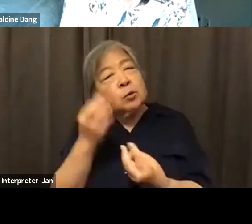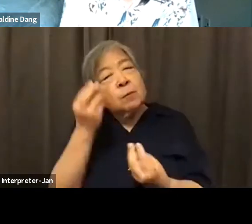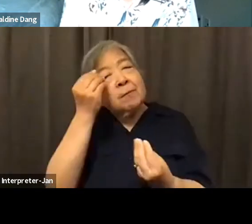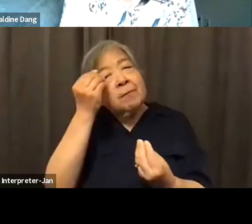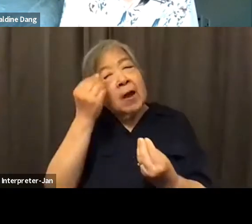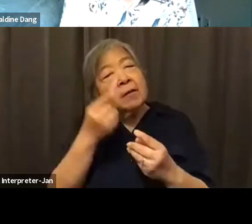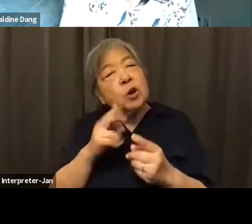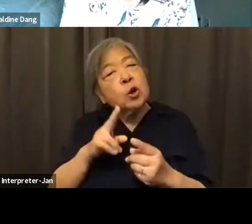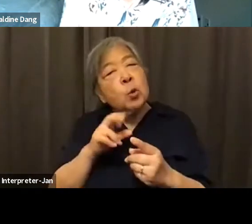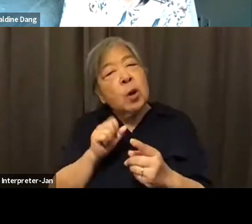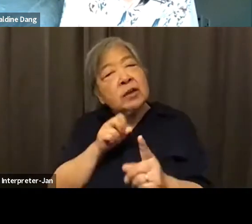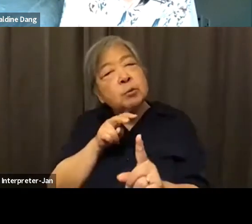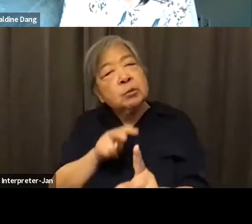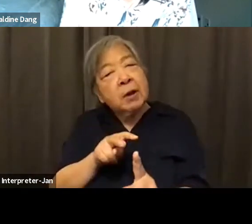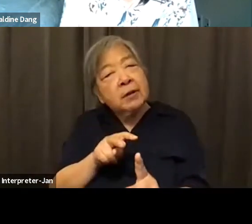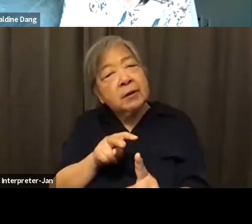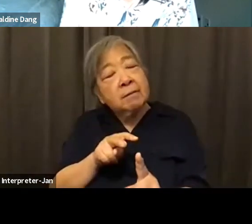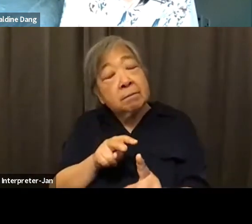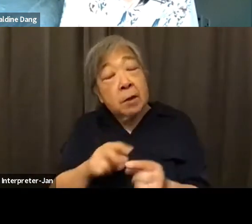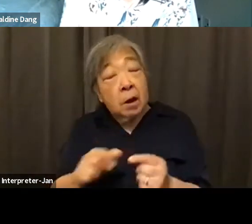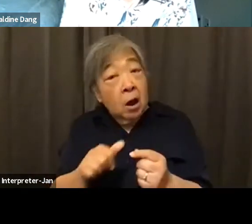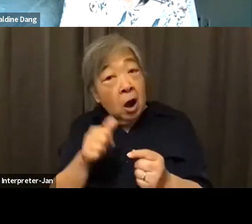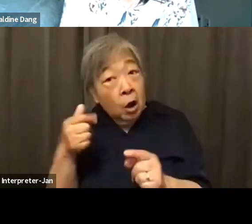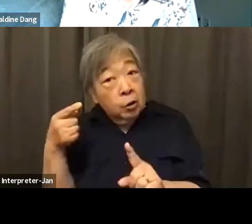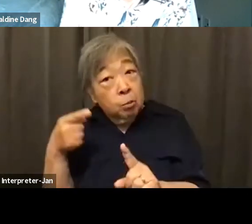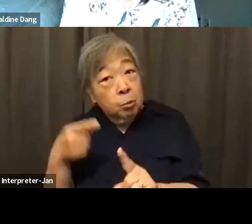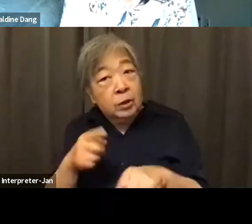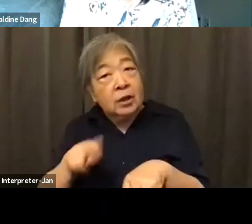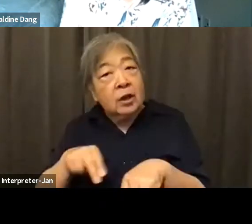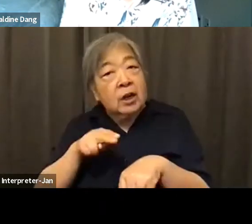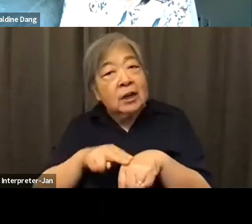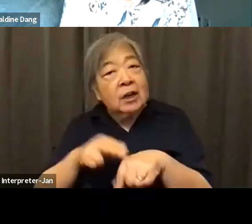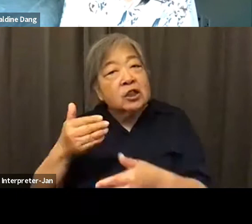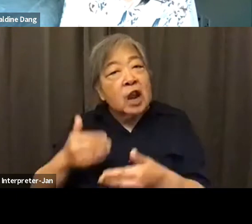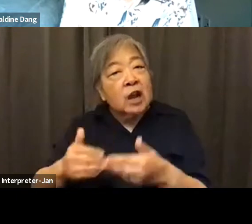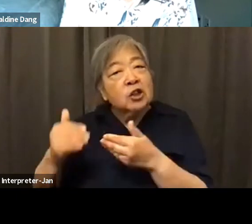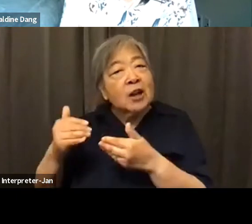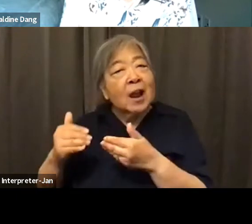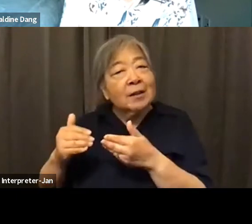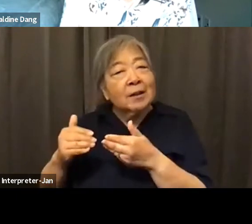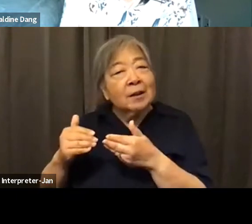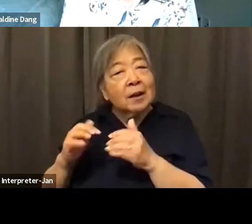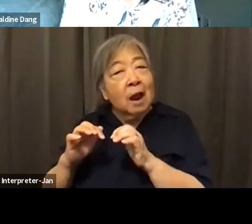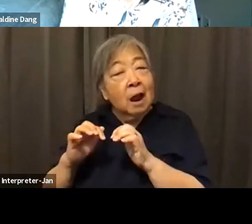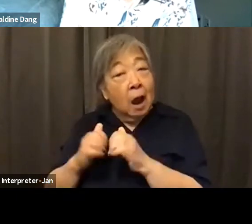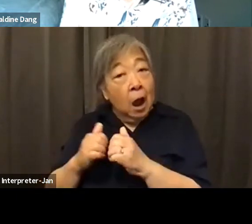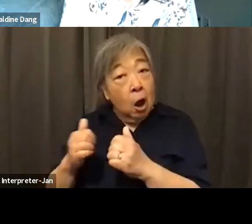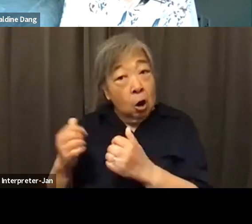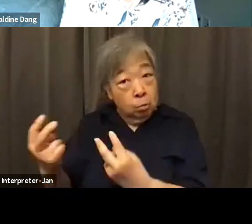And then the other being nationality and how you're perceived and I was wondering, Geraldine